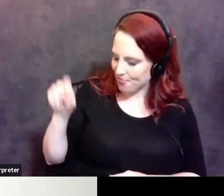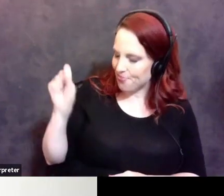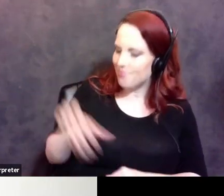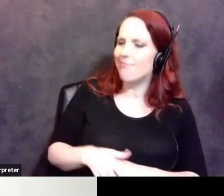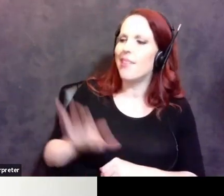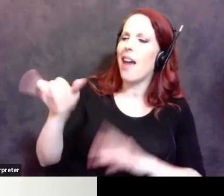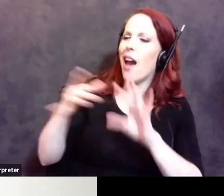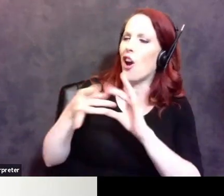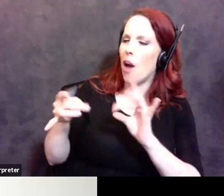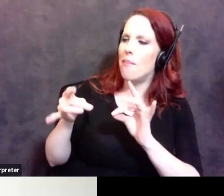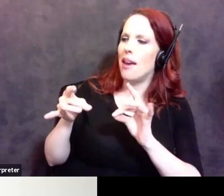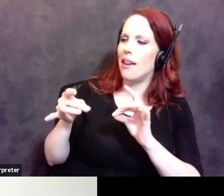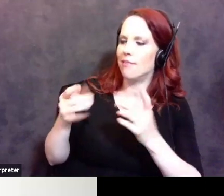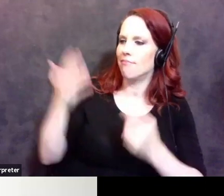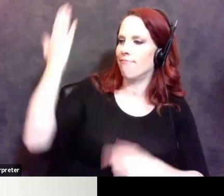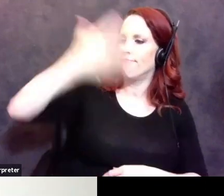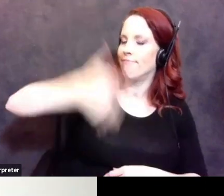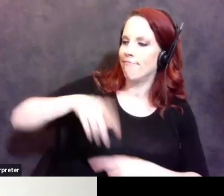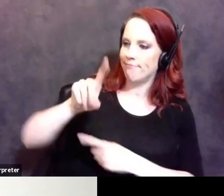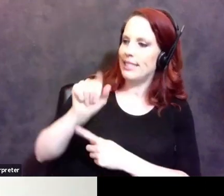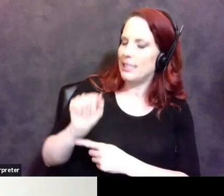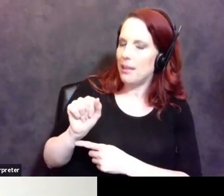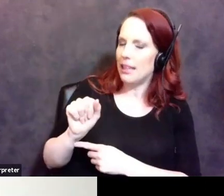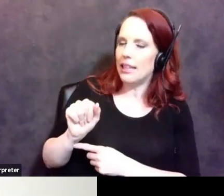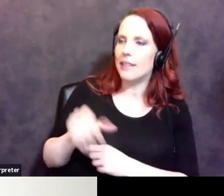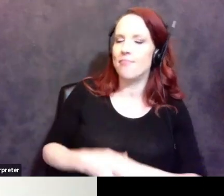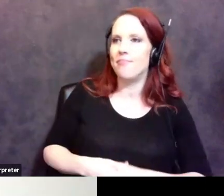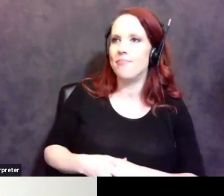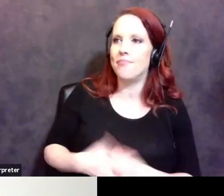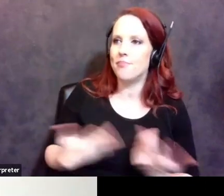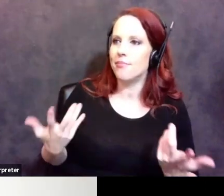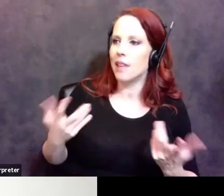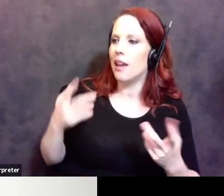seeing your disability is, I think, similar to people saying they don't see color or they